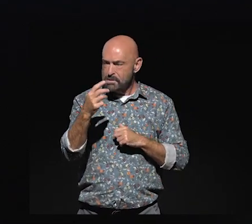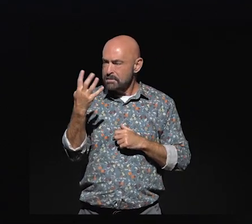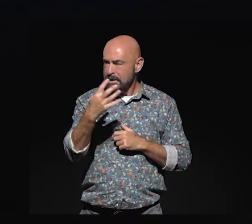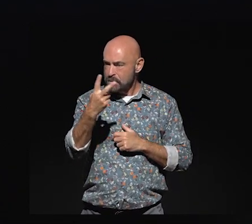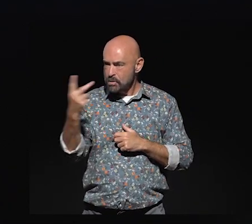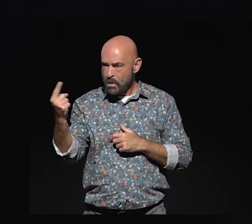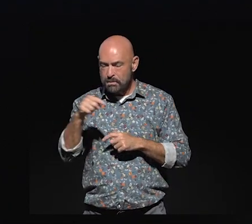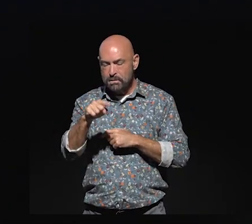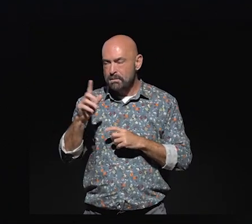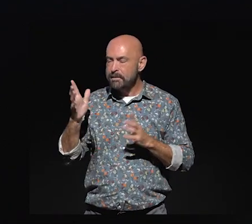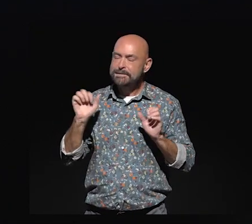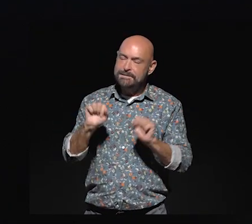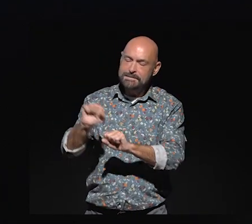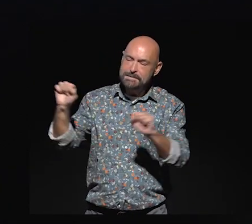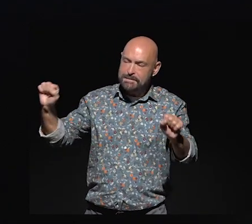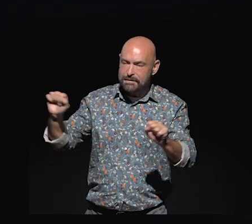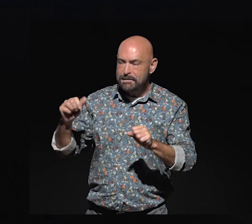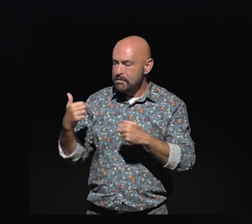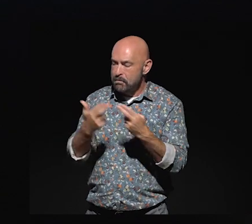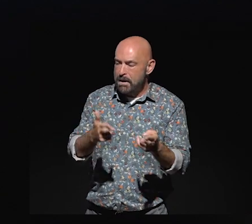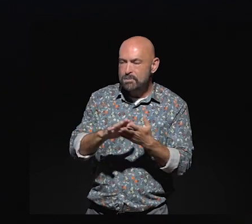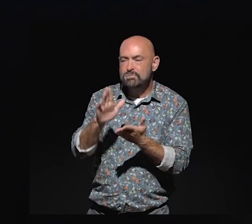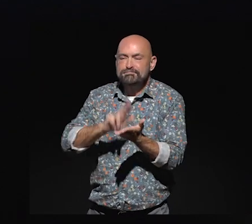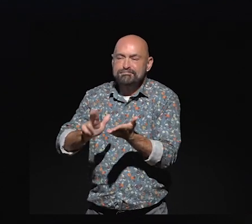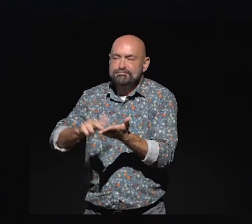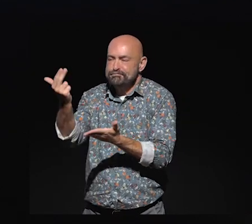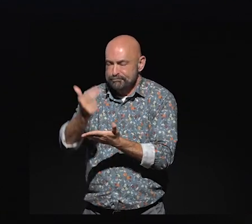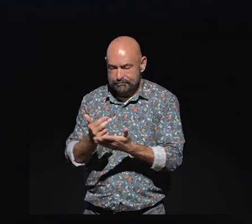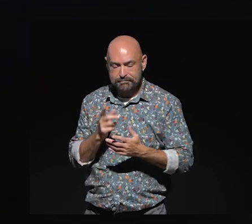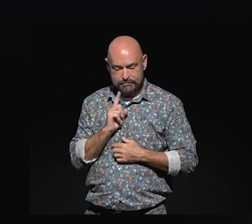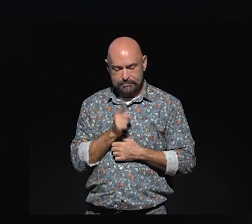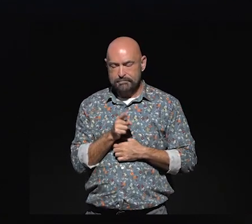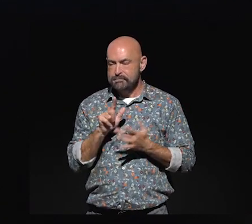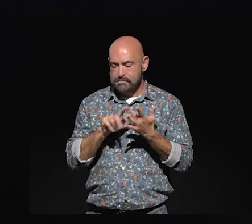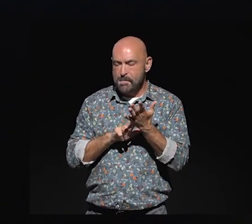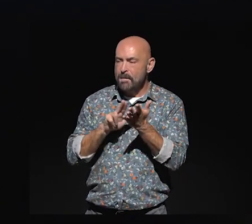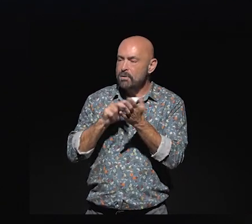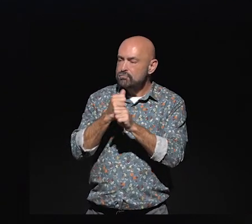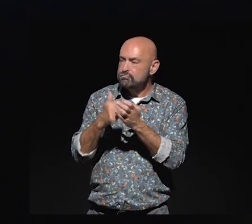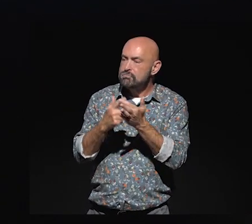at the height of the so-called return to order. He had seen it in an Ingres retrospective exhibition